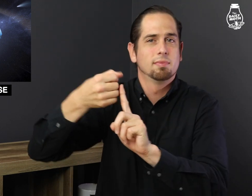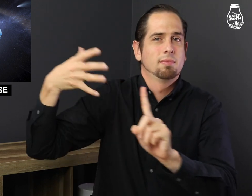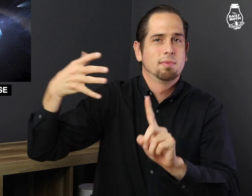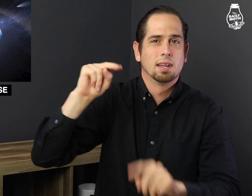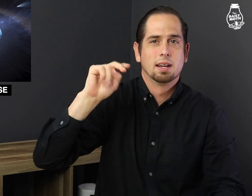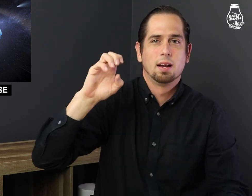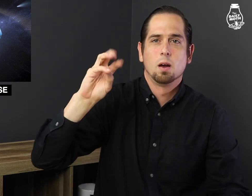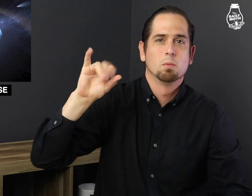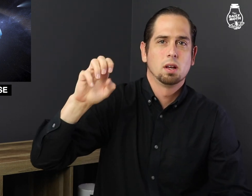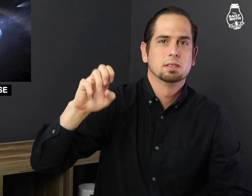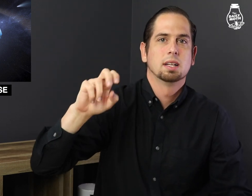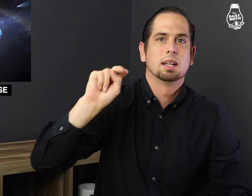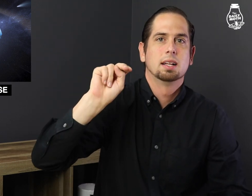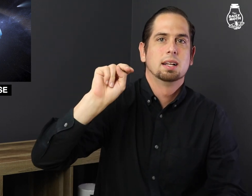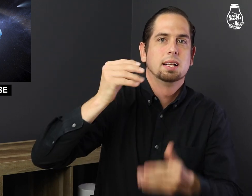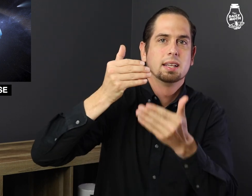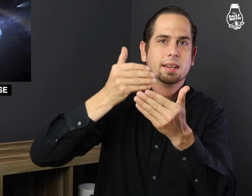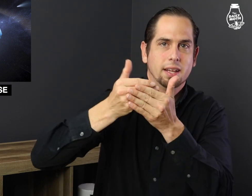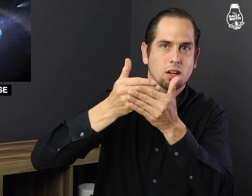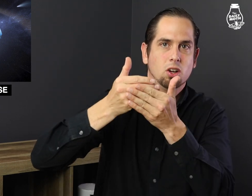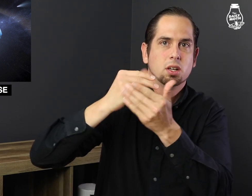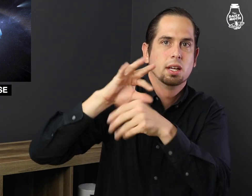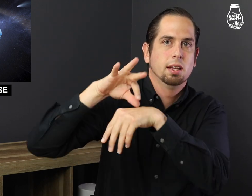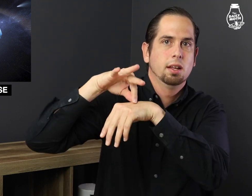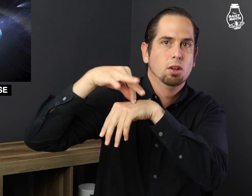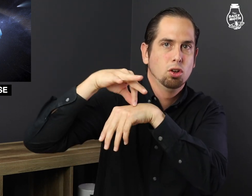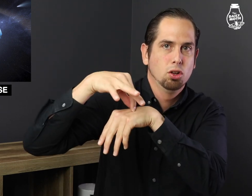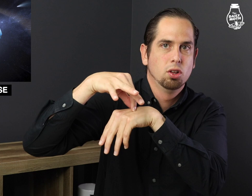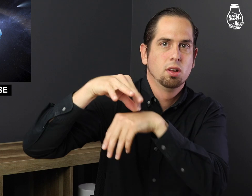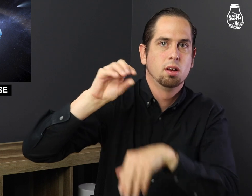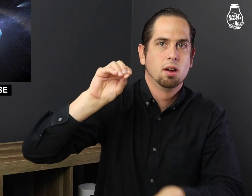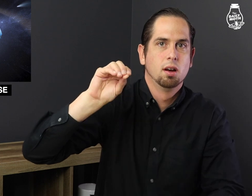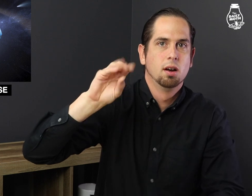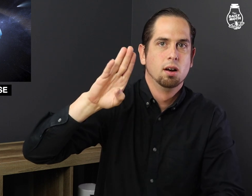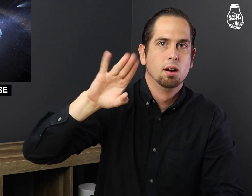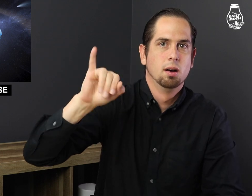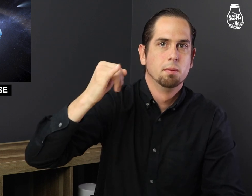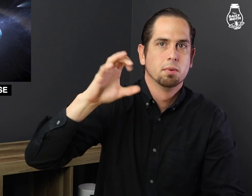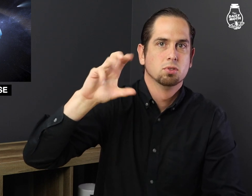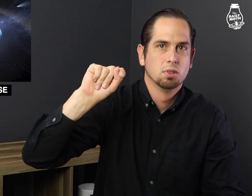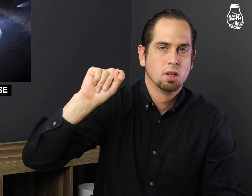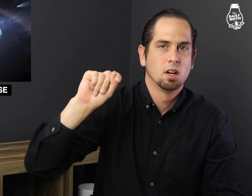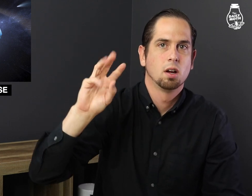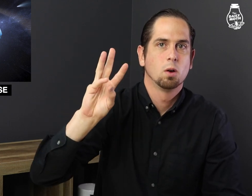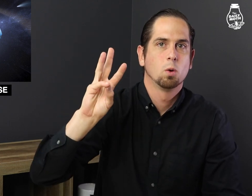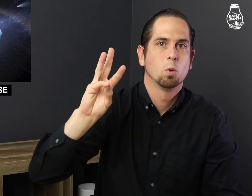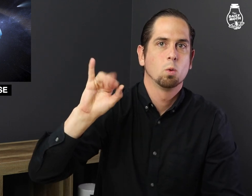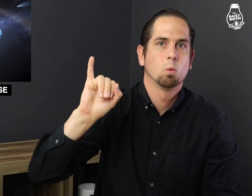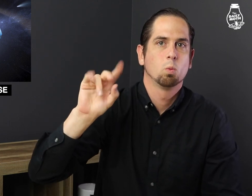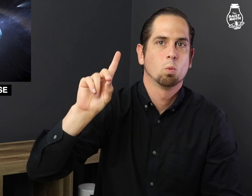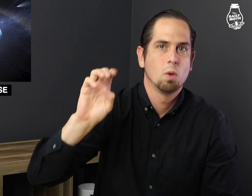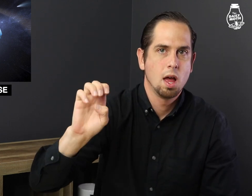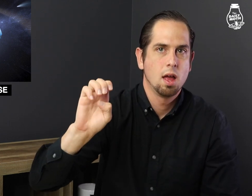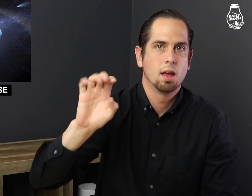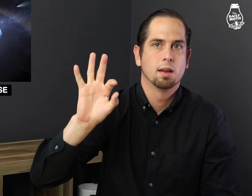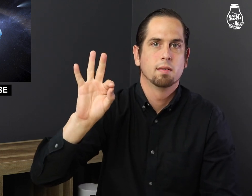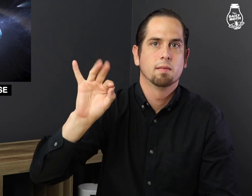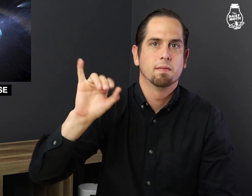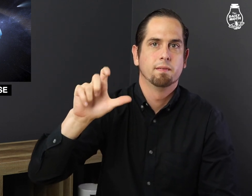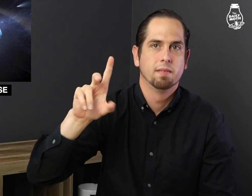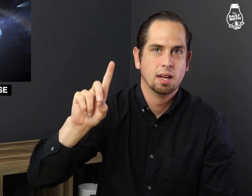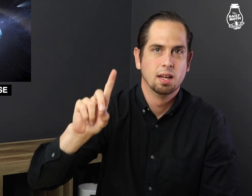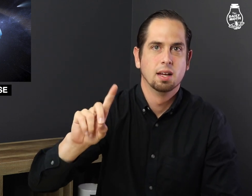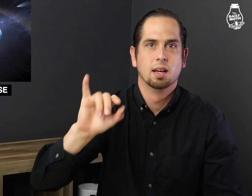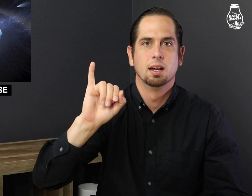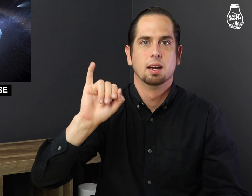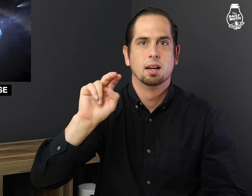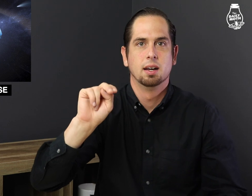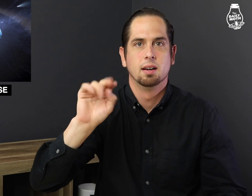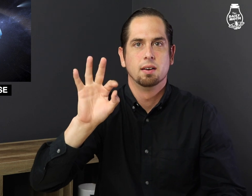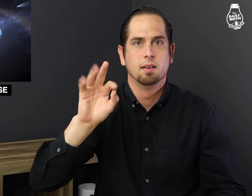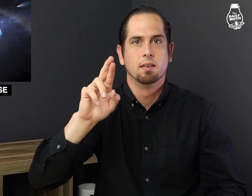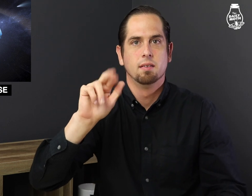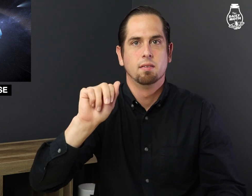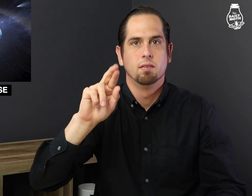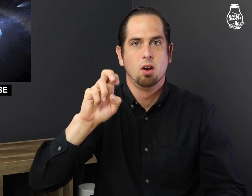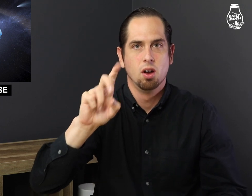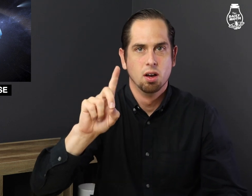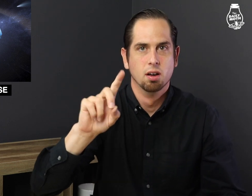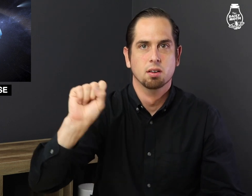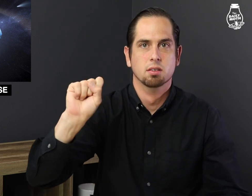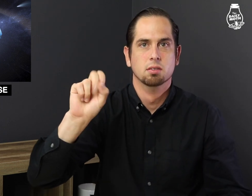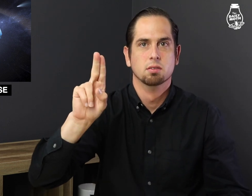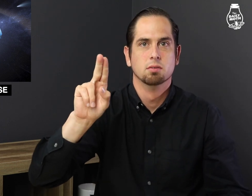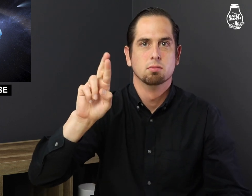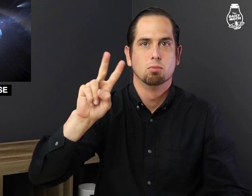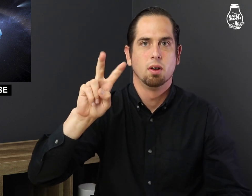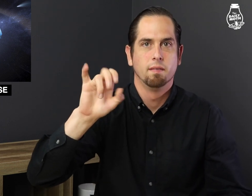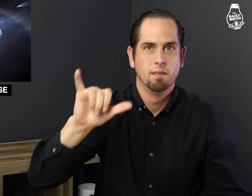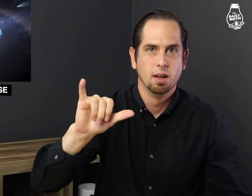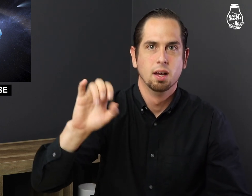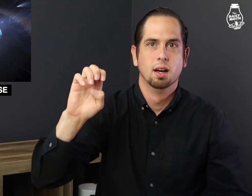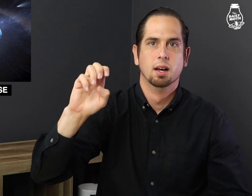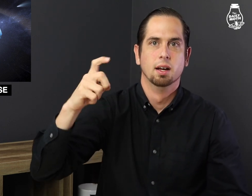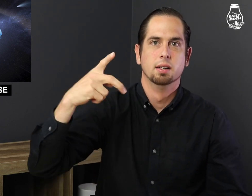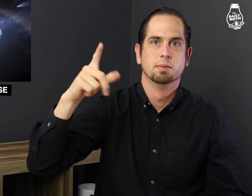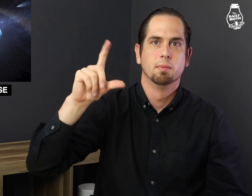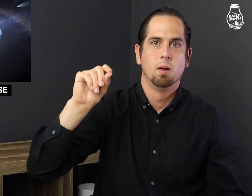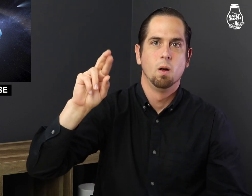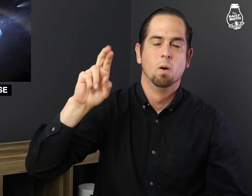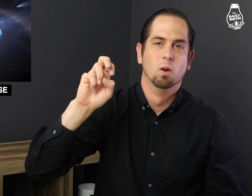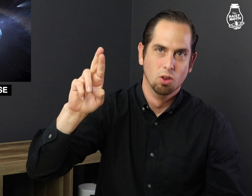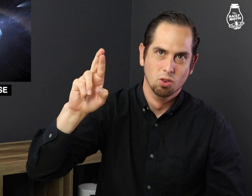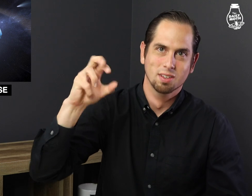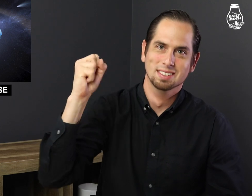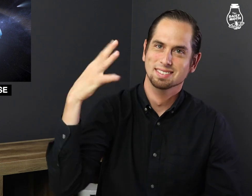the Near-Earth Object Wide-Field Infrared Survey Explorer.